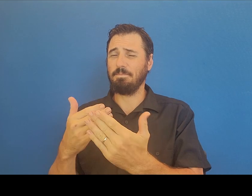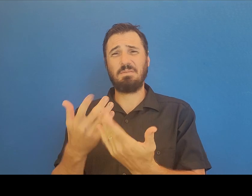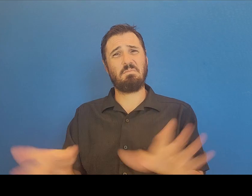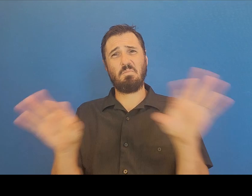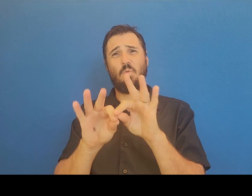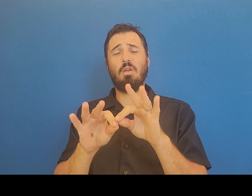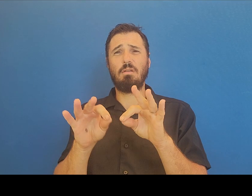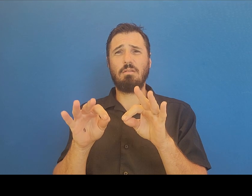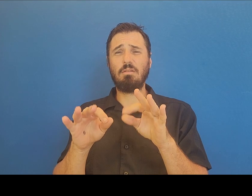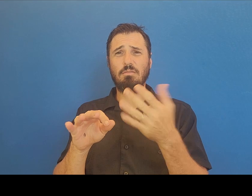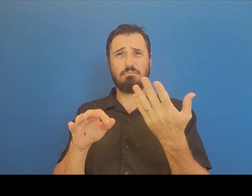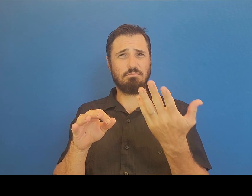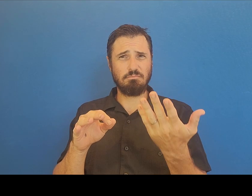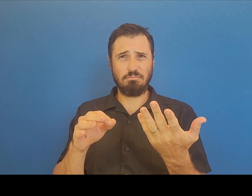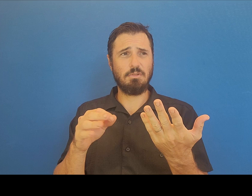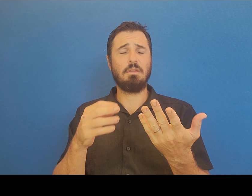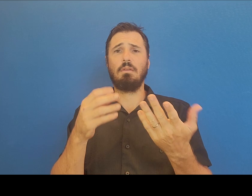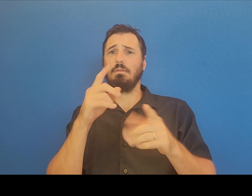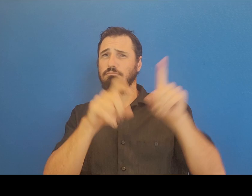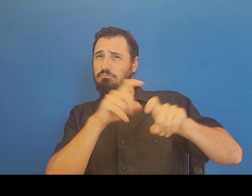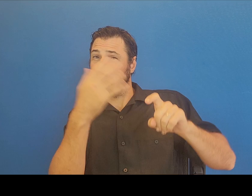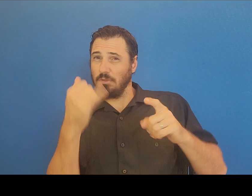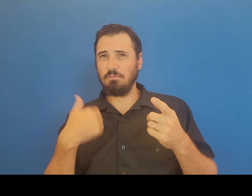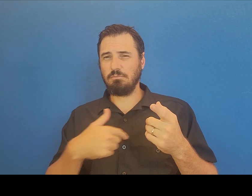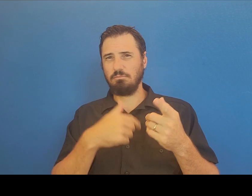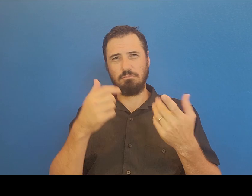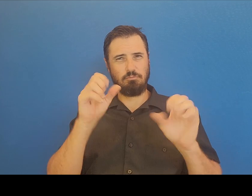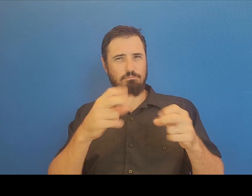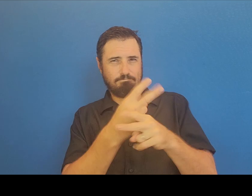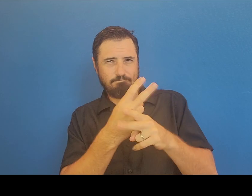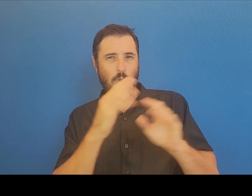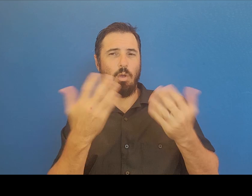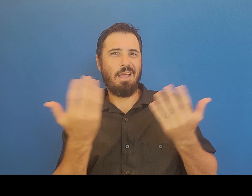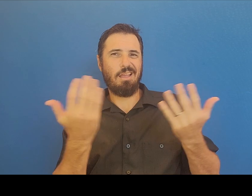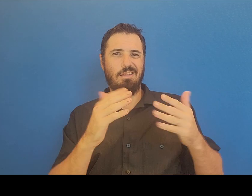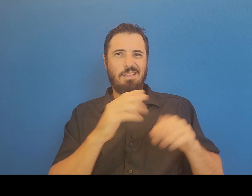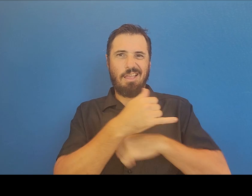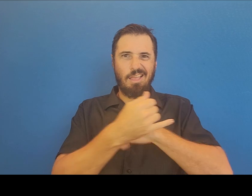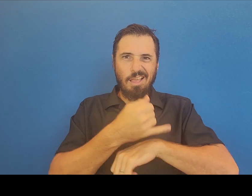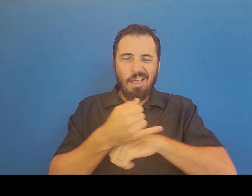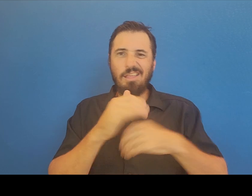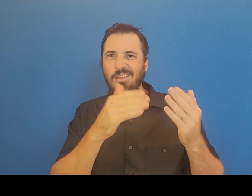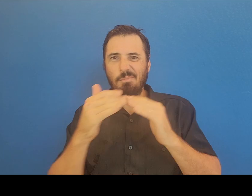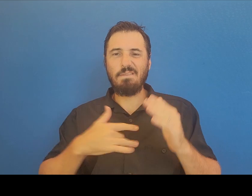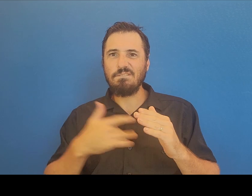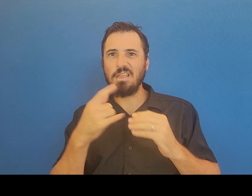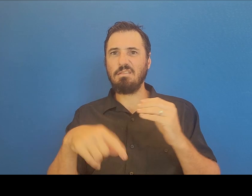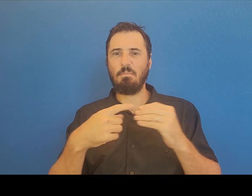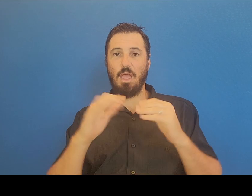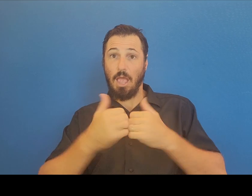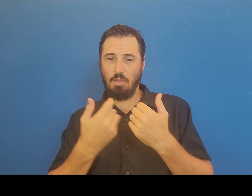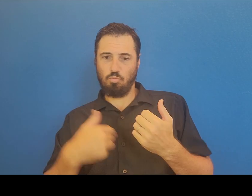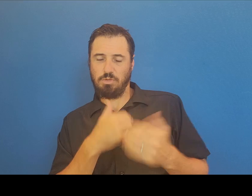This was an important initiative to assess the community’s perception of Kauaʻi’s COVID-19 response efforts and current emergency preparedness levels.